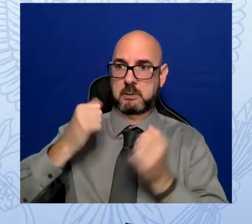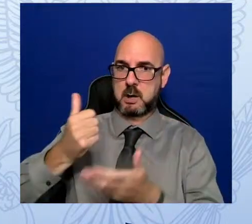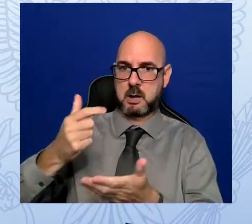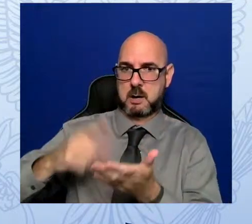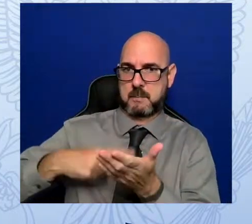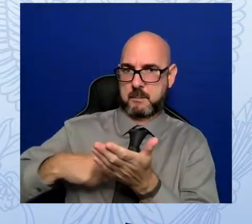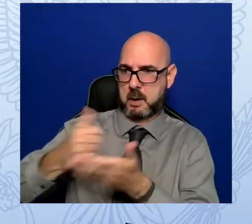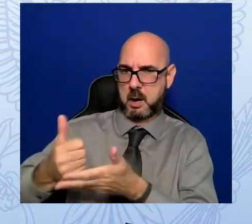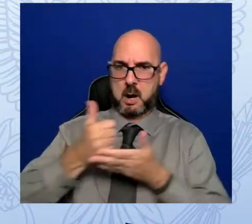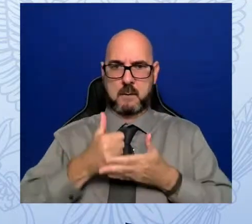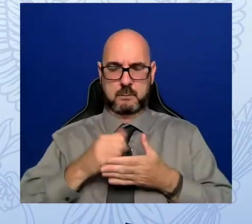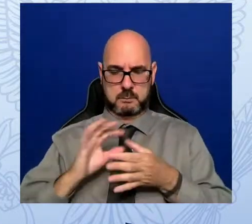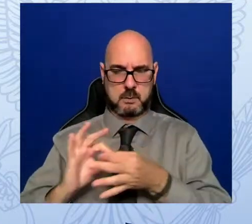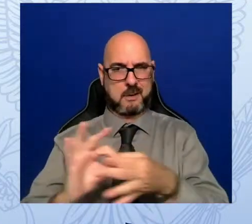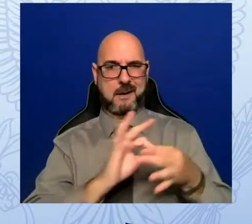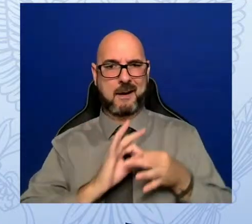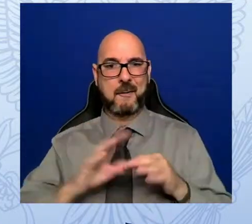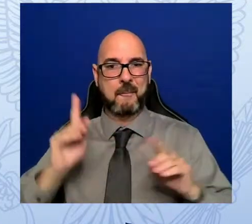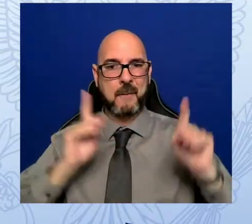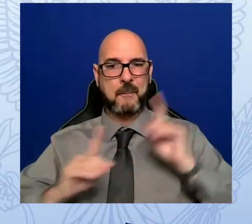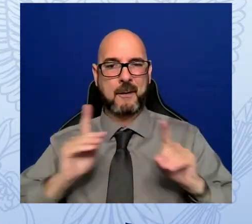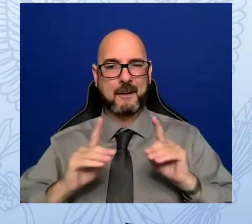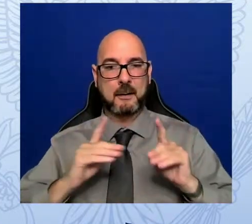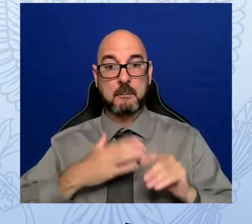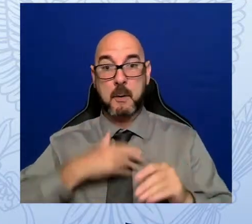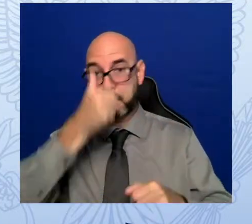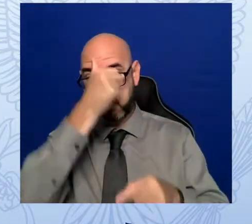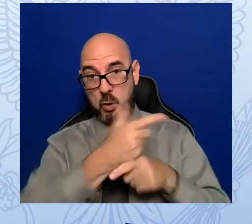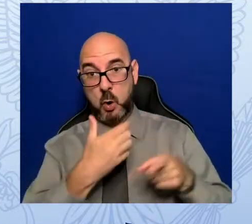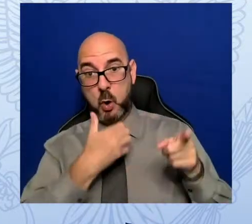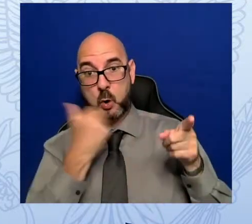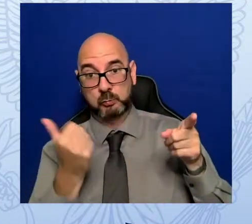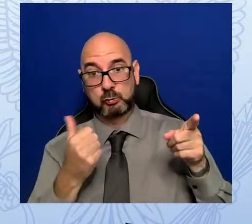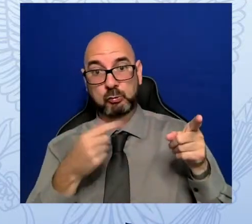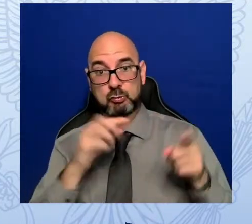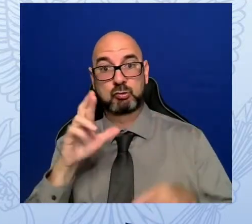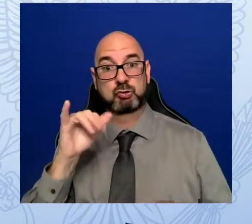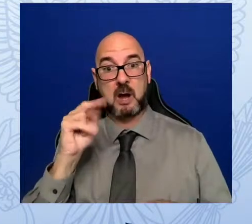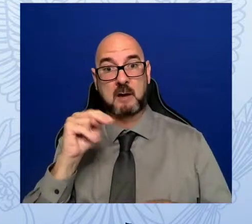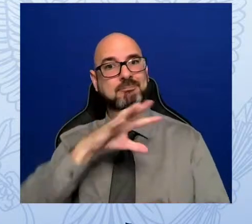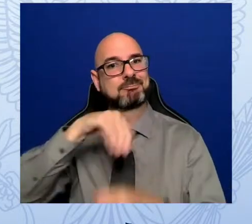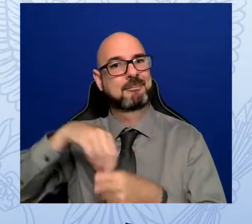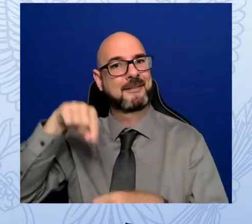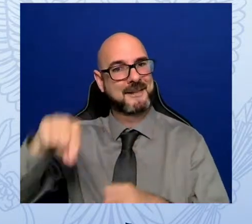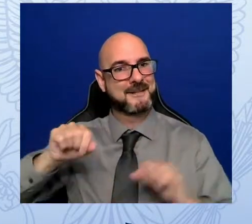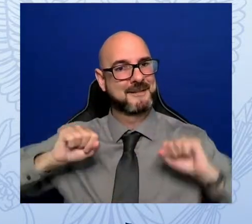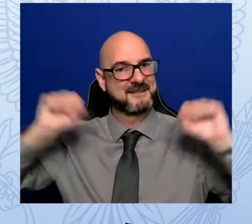to pursue a career in fitness, and both my twin brother and me to attend the United States Military Academy,